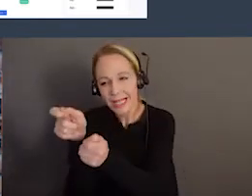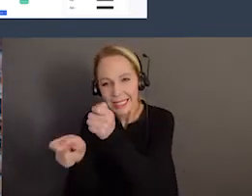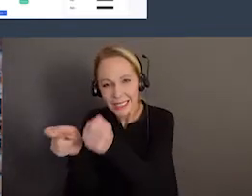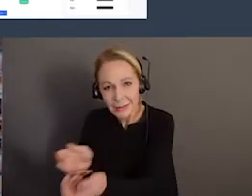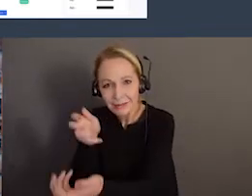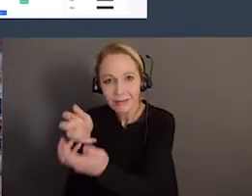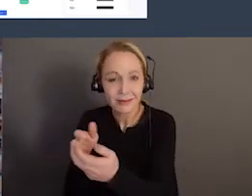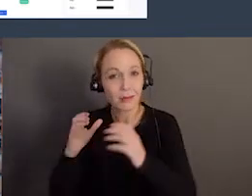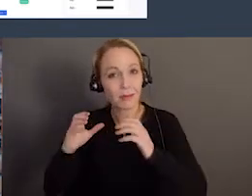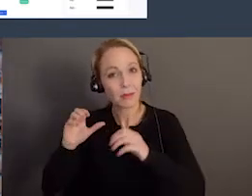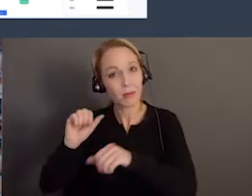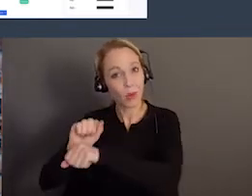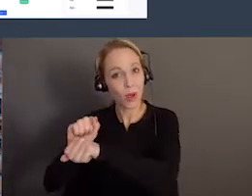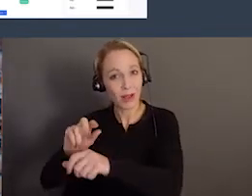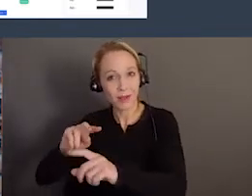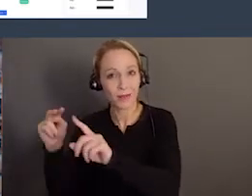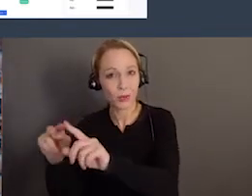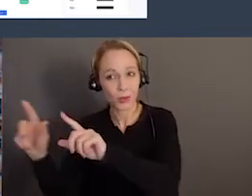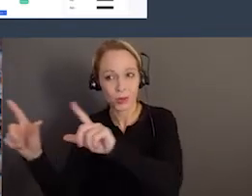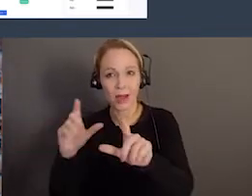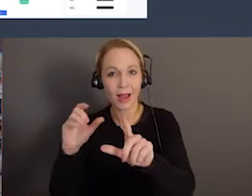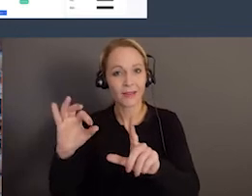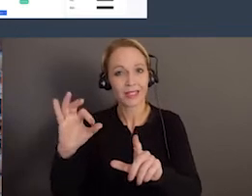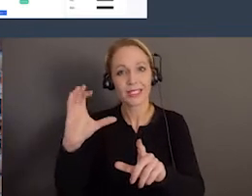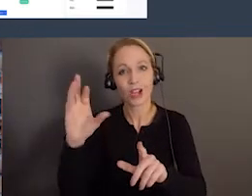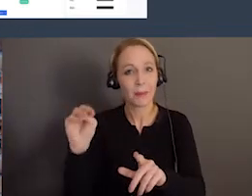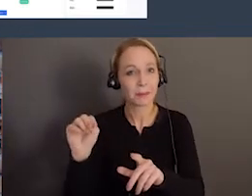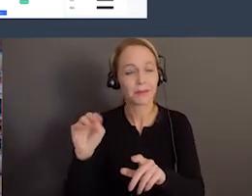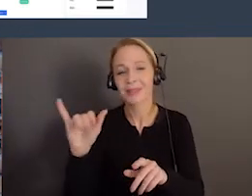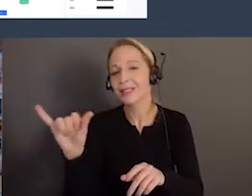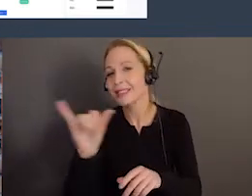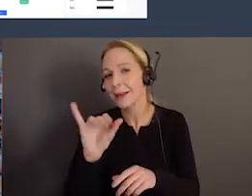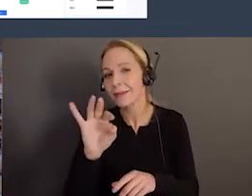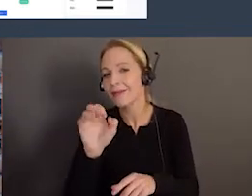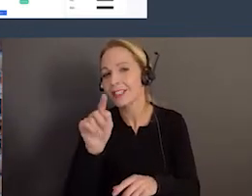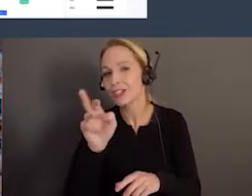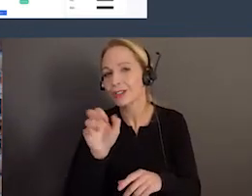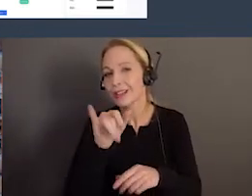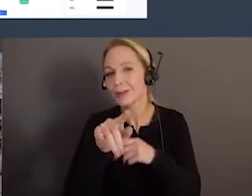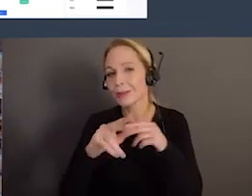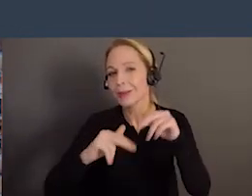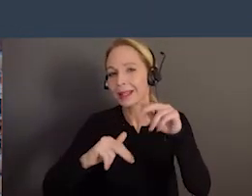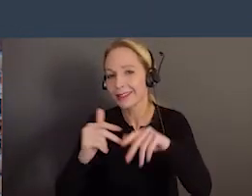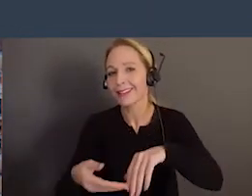IT'S ALL PART OF THE SAME SET OF FEATURES THAT YOU BUILD ON TOP OF HubSpot.